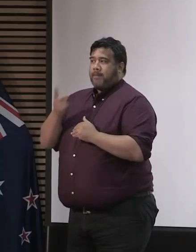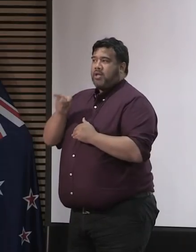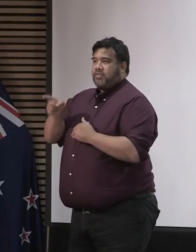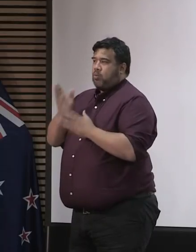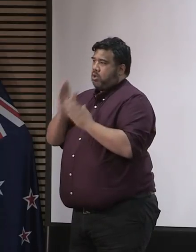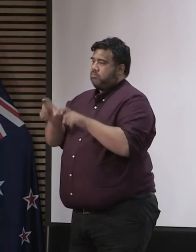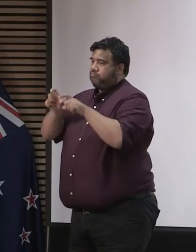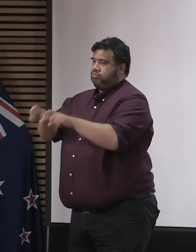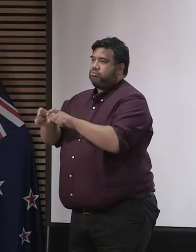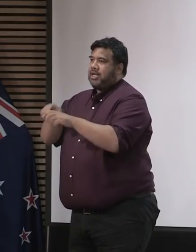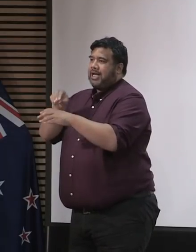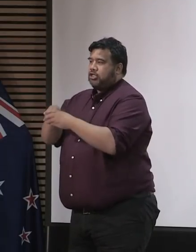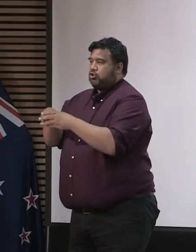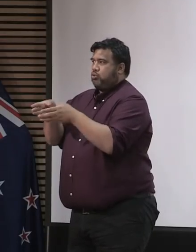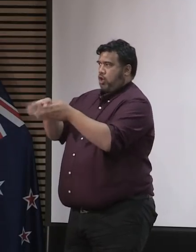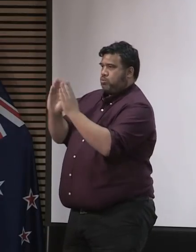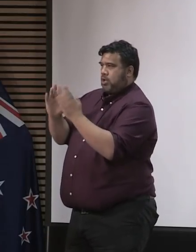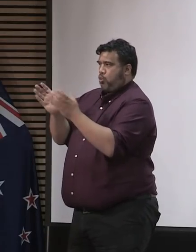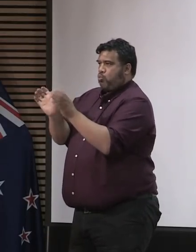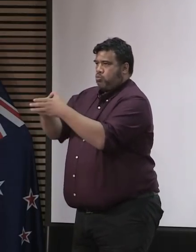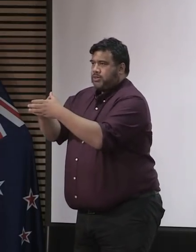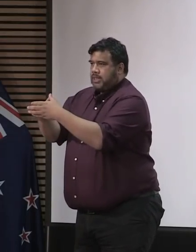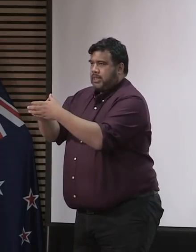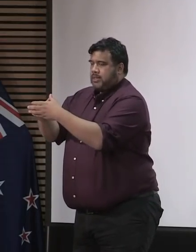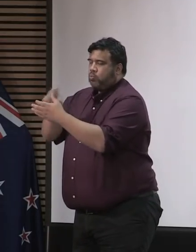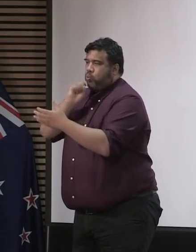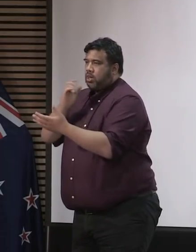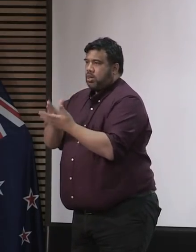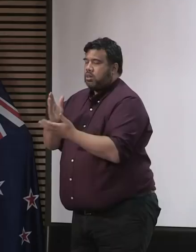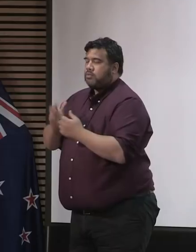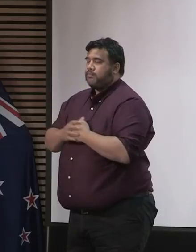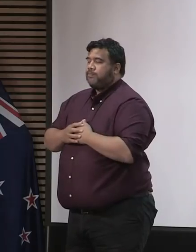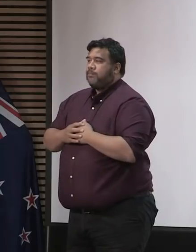We have given no end point to that part of our response to COVID.